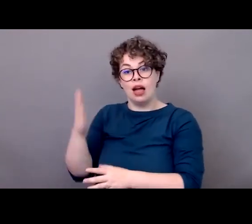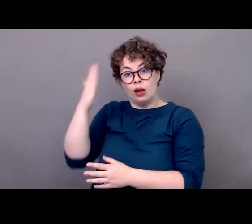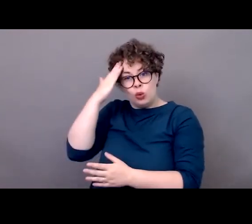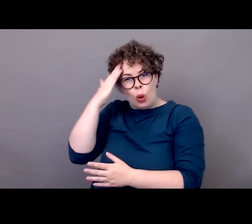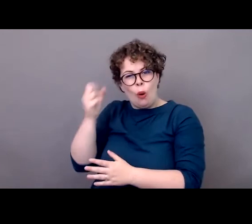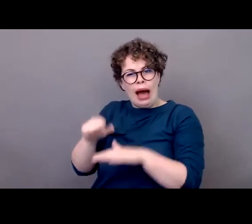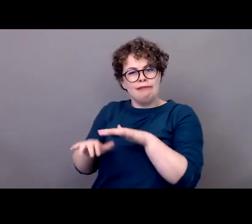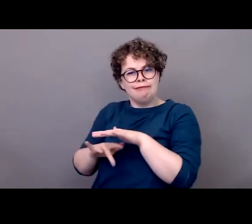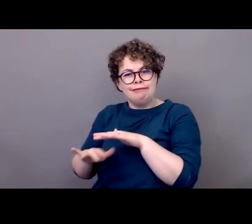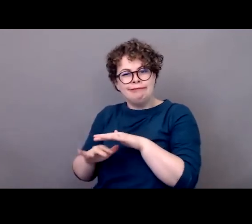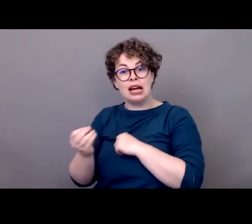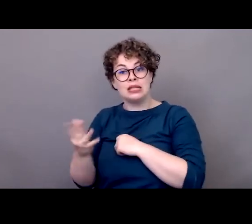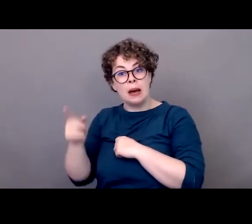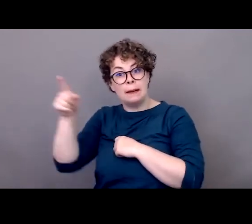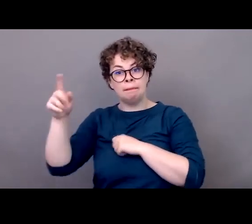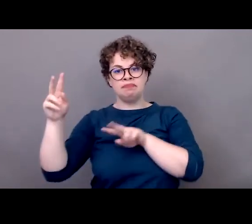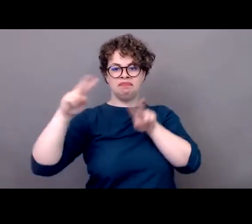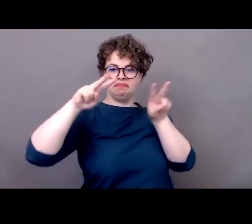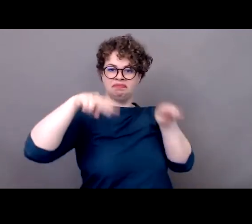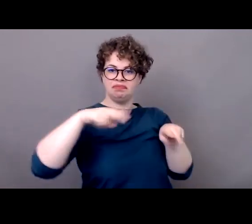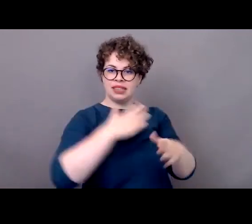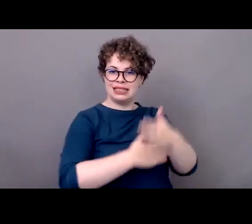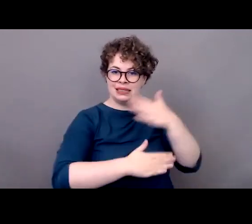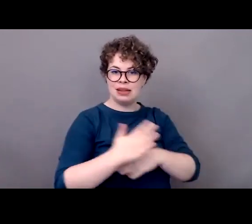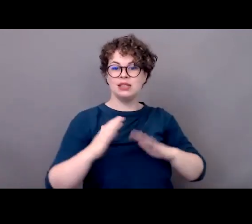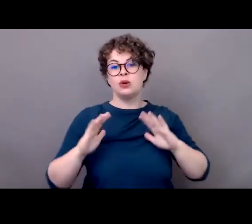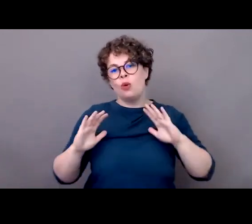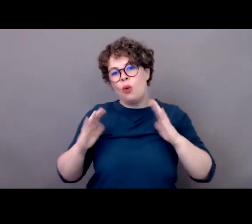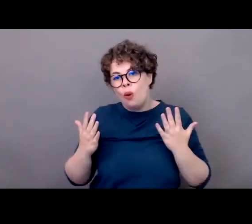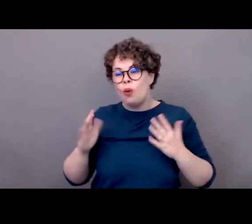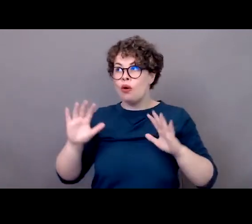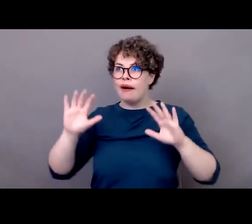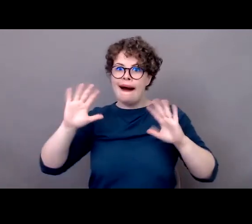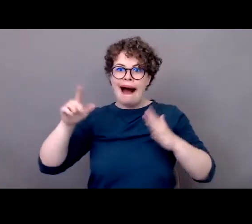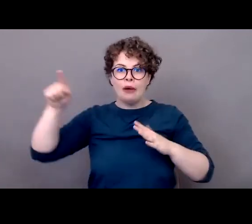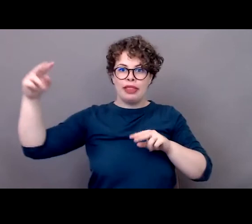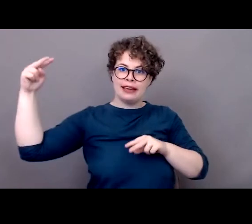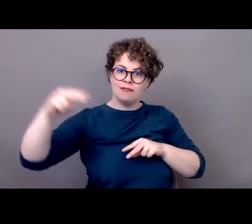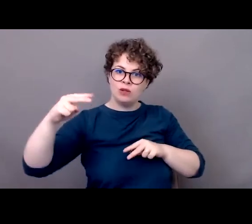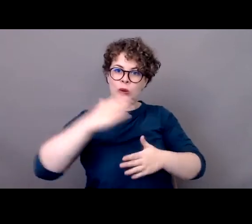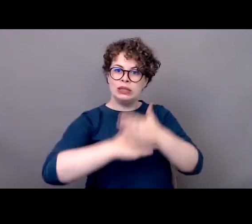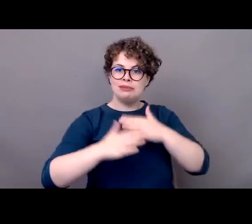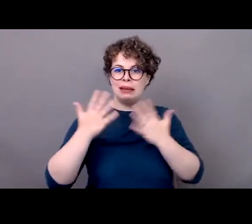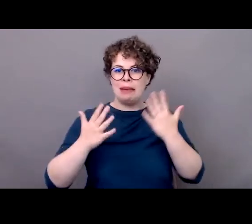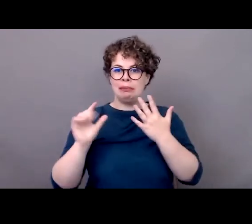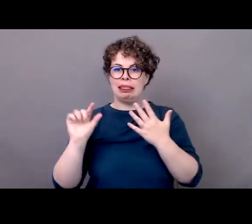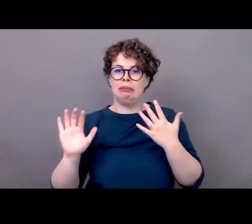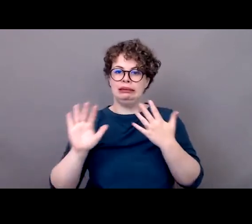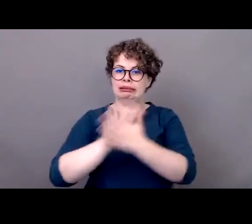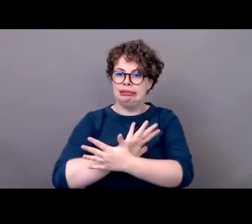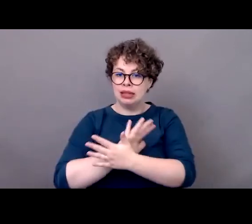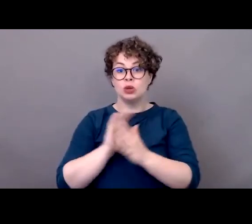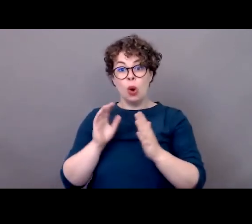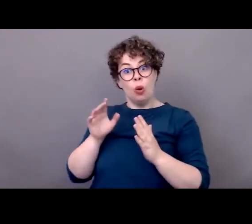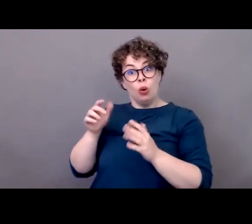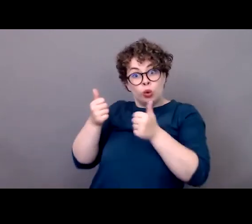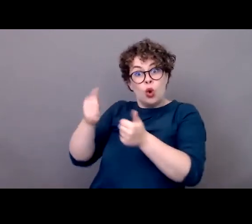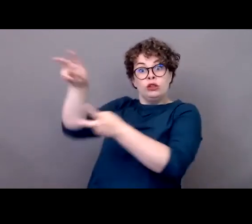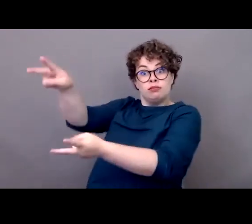a disability? Or for what purpose is disability collected? So they have to be used with caution,